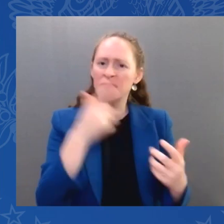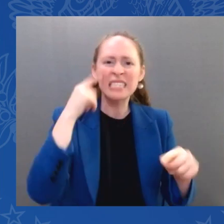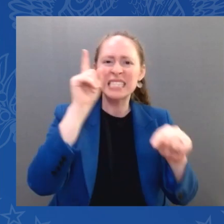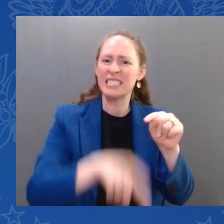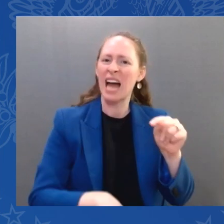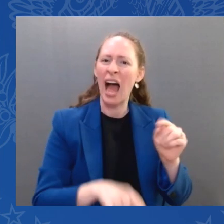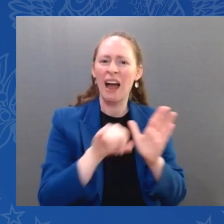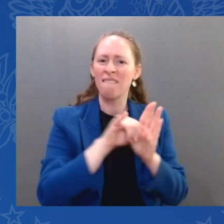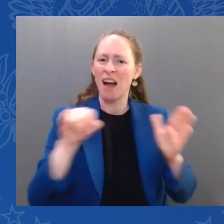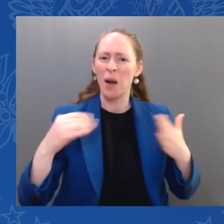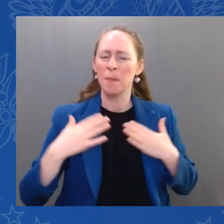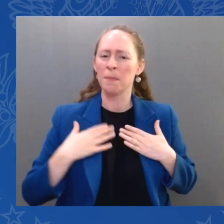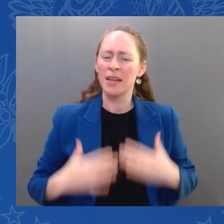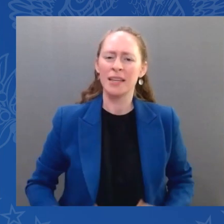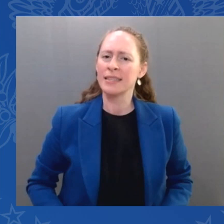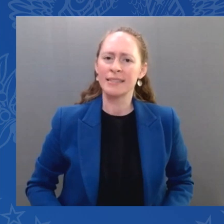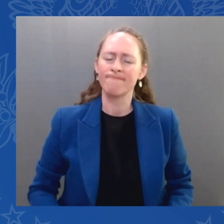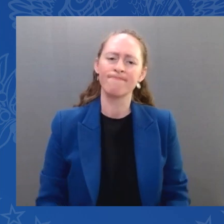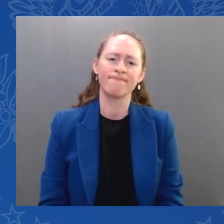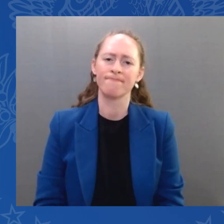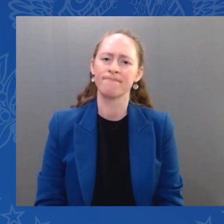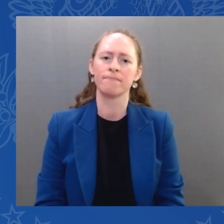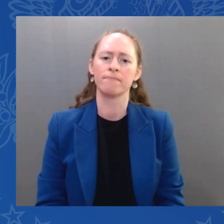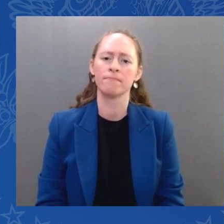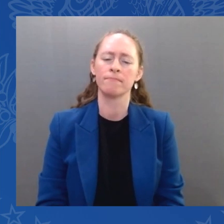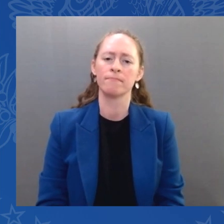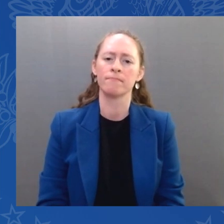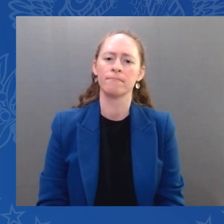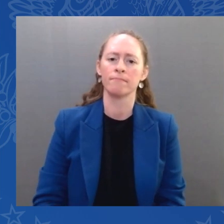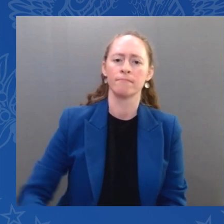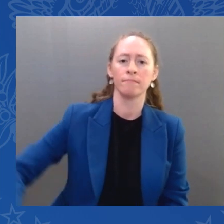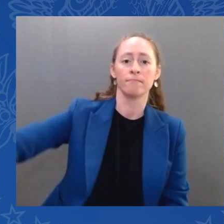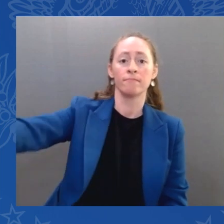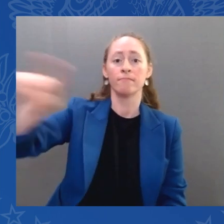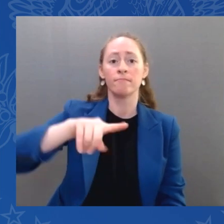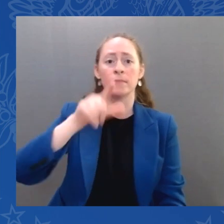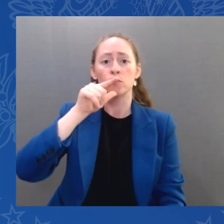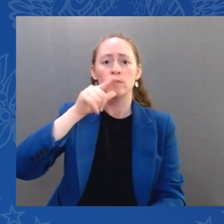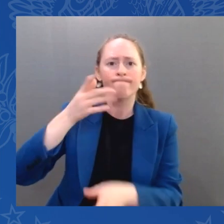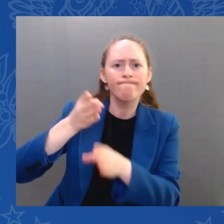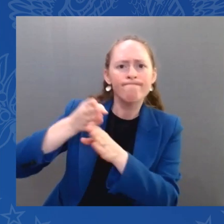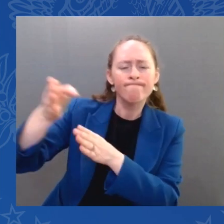with a high-powered assault weapon will make it long enough for the ambulance to get them to the hospital.